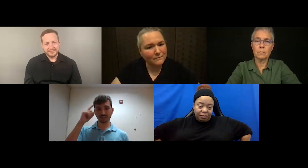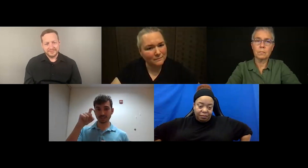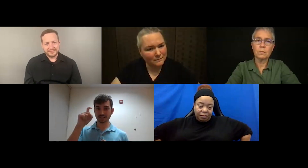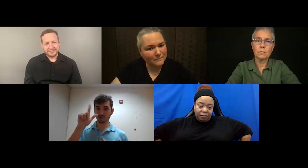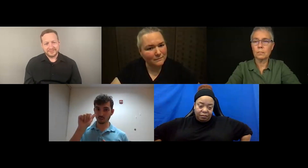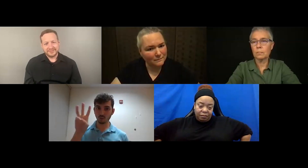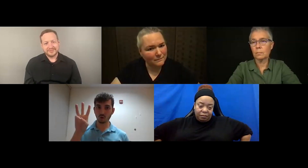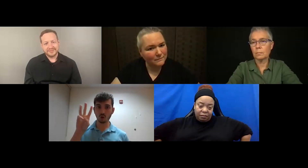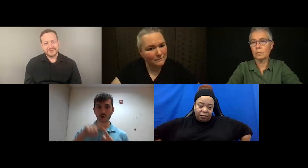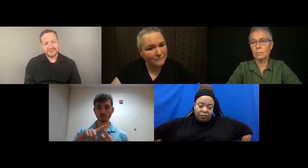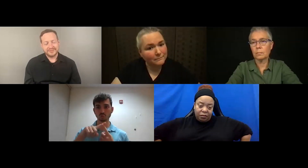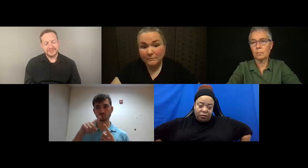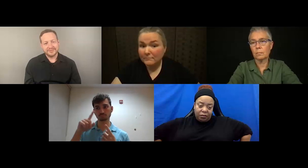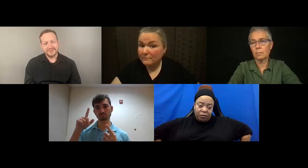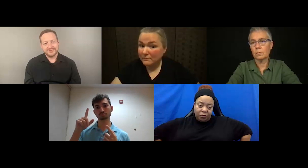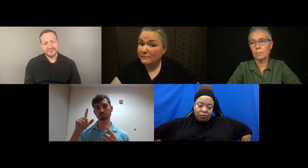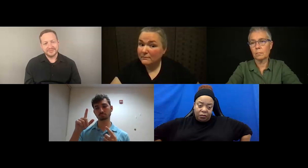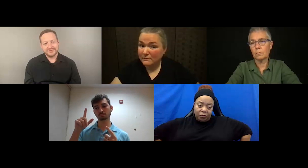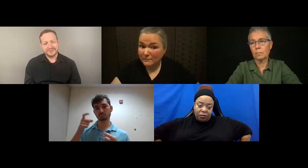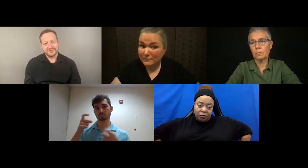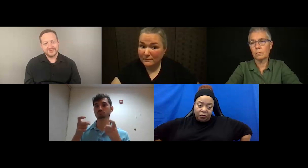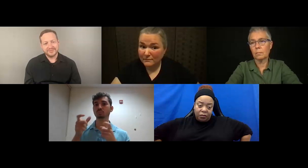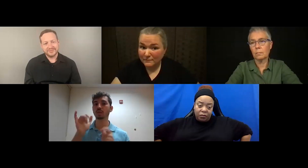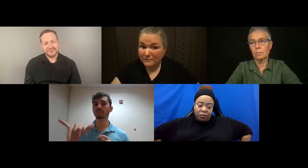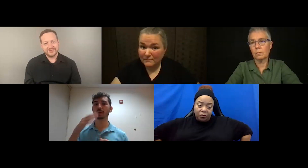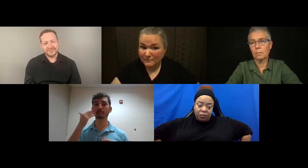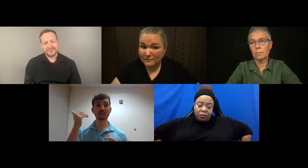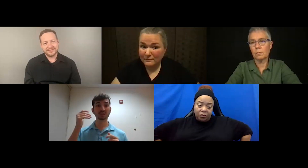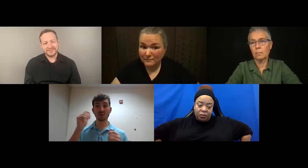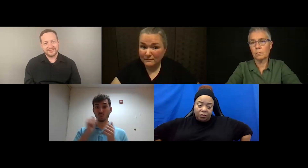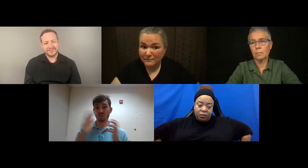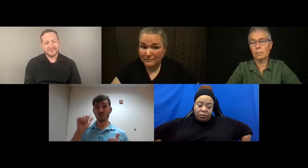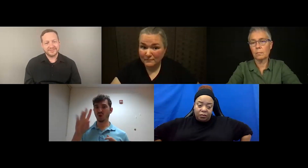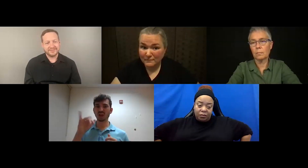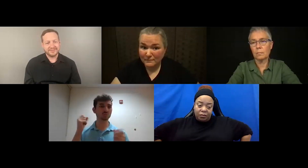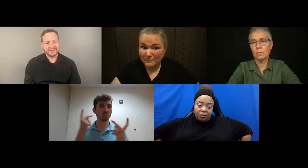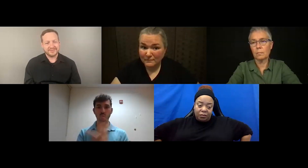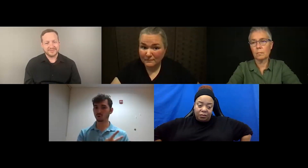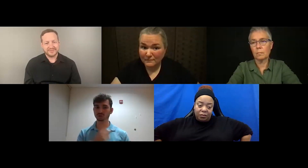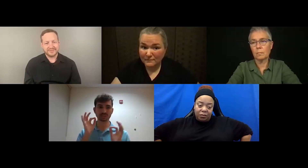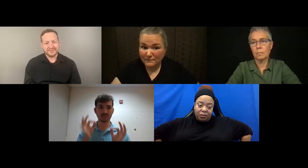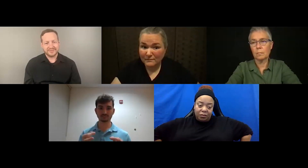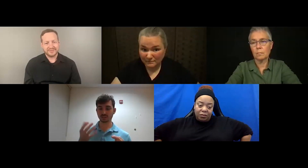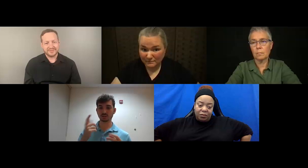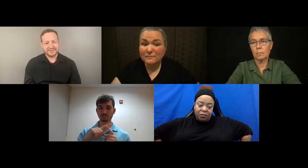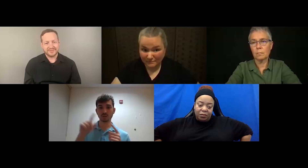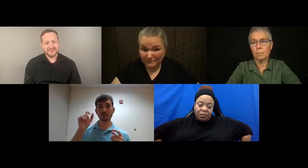to that but I think we need law to manage that, because